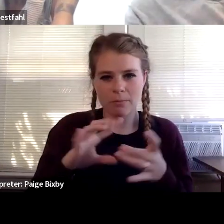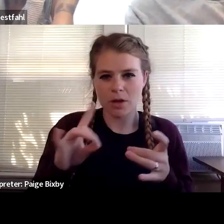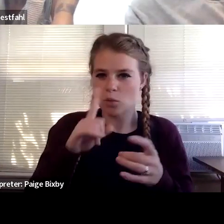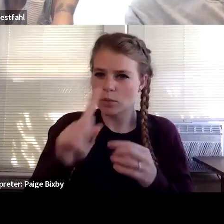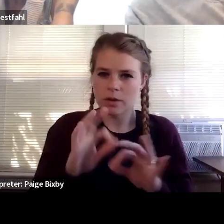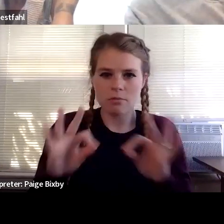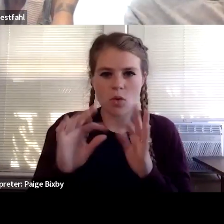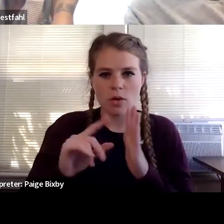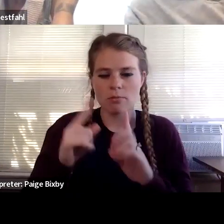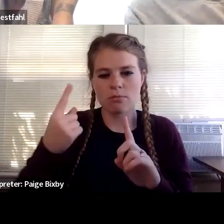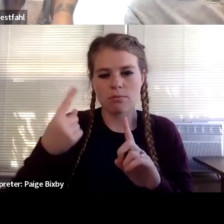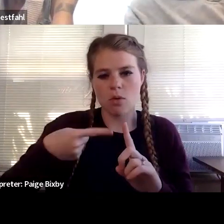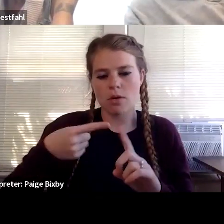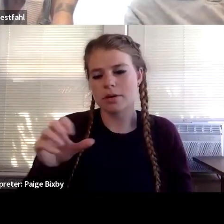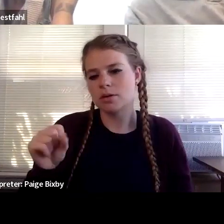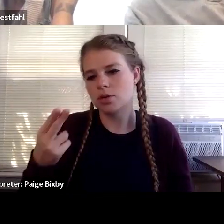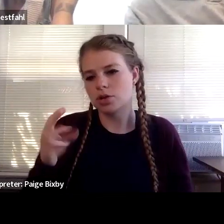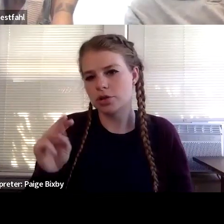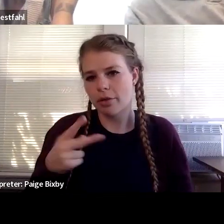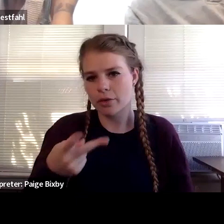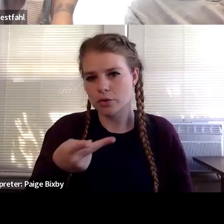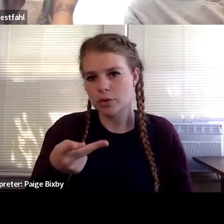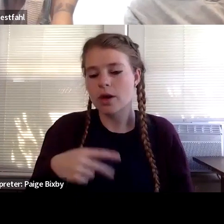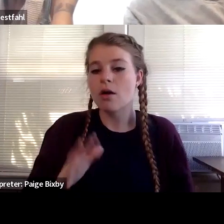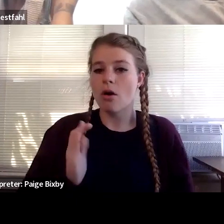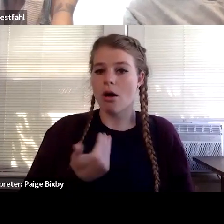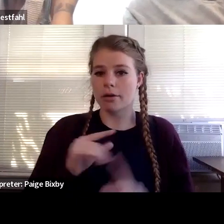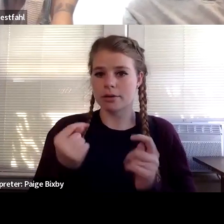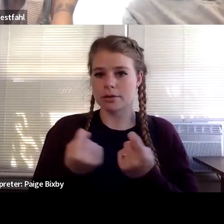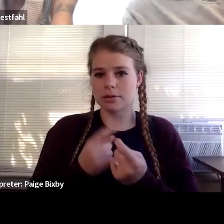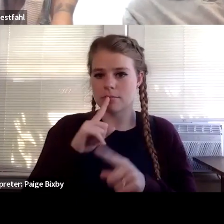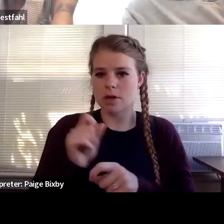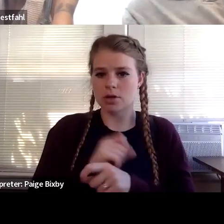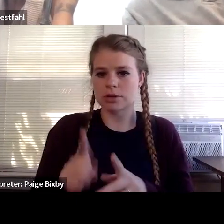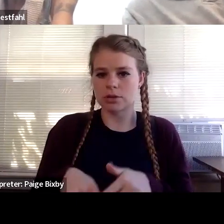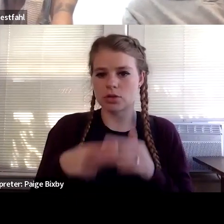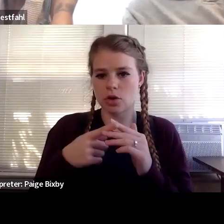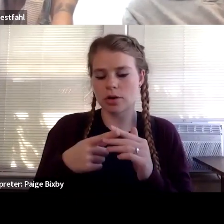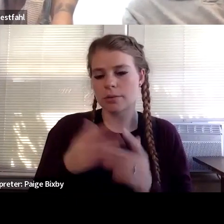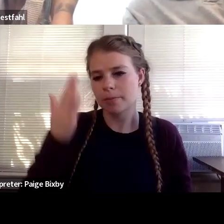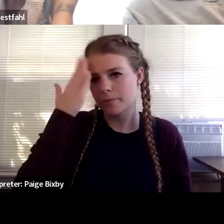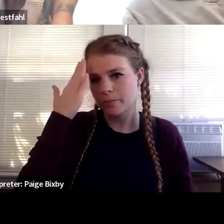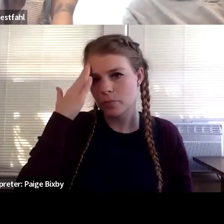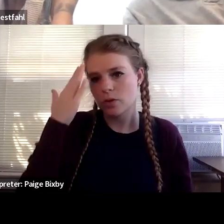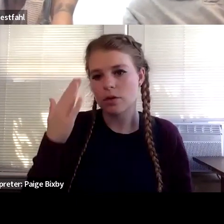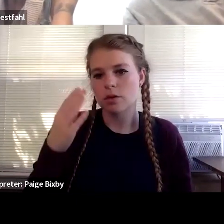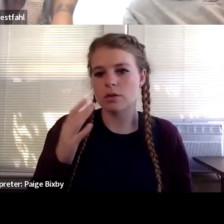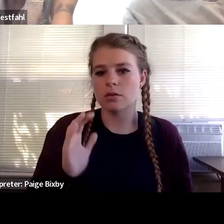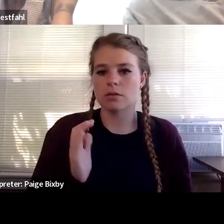and Shawn as well. I think what our team has actually started to do, and we're, you know, a four team medical team,